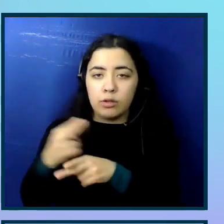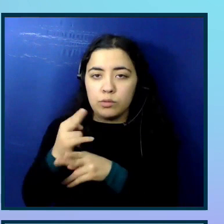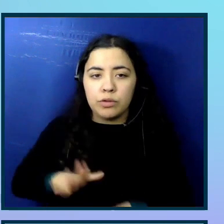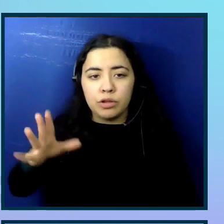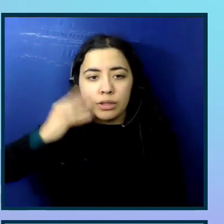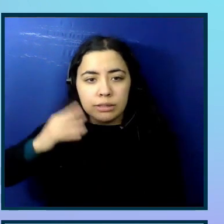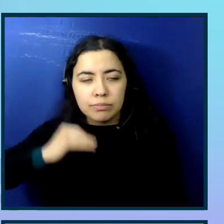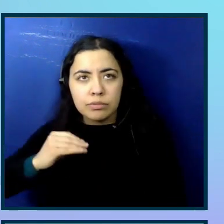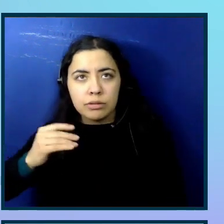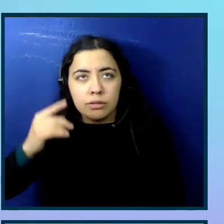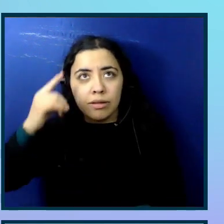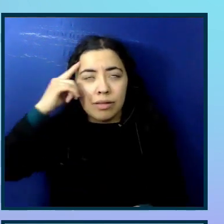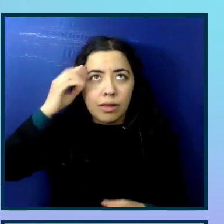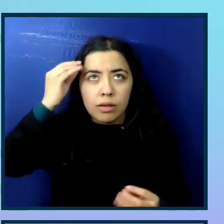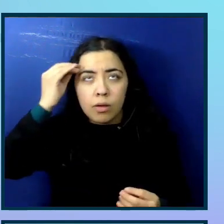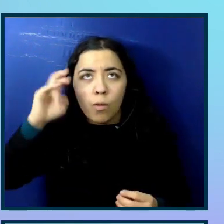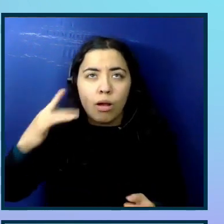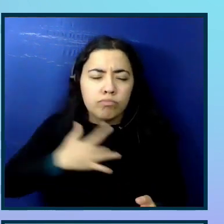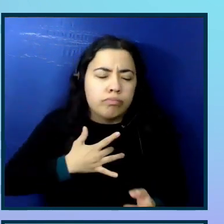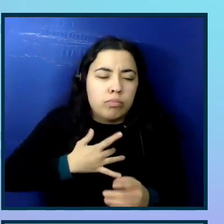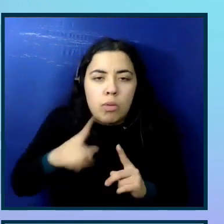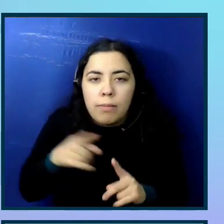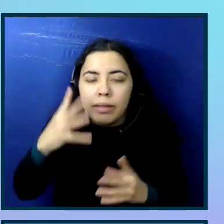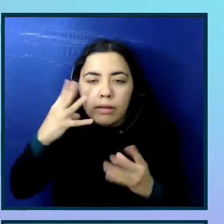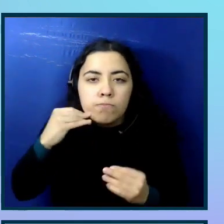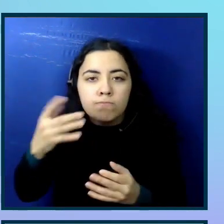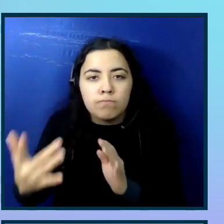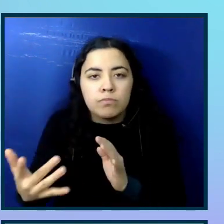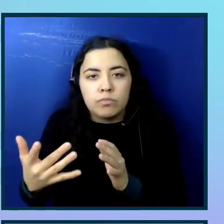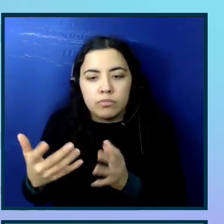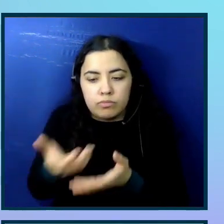and feel when they experience our brand. So we came up with a list of what we're trying to do